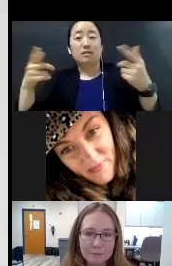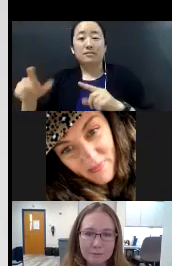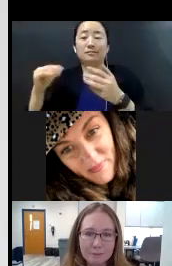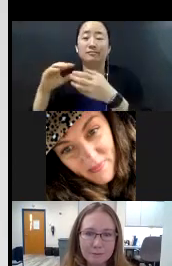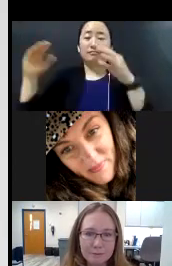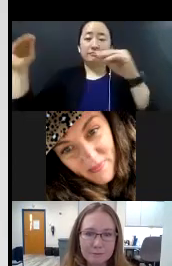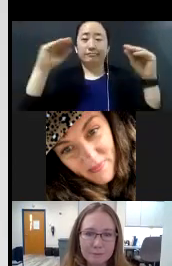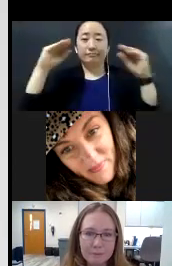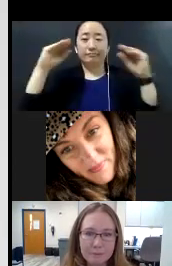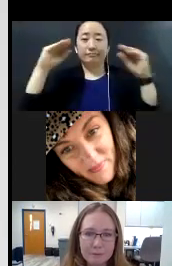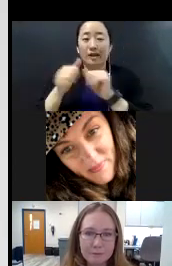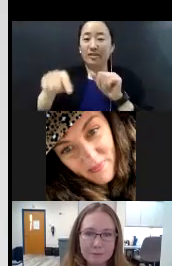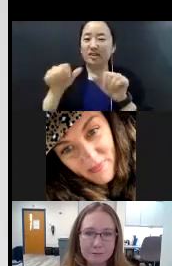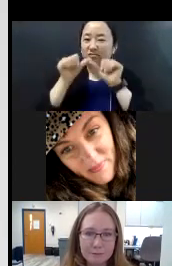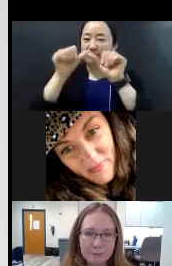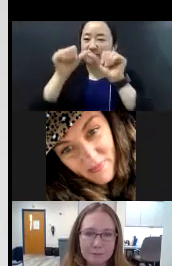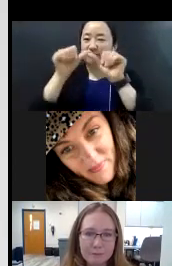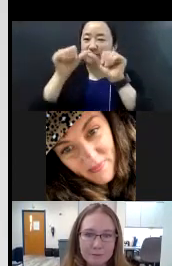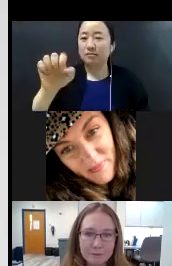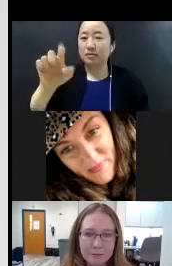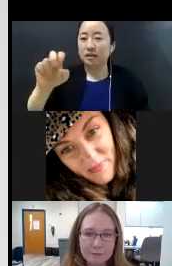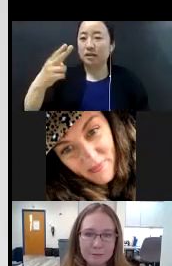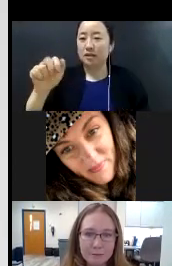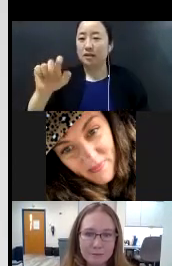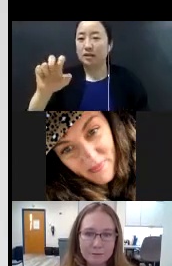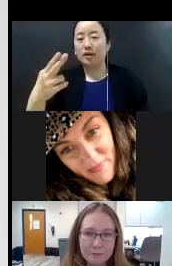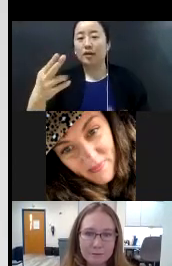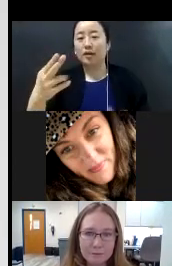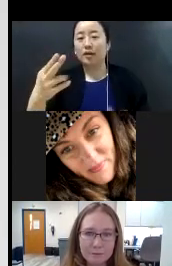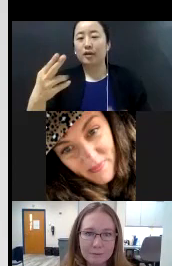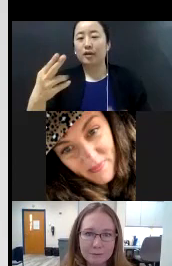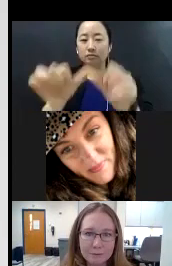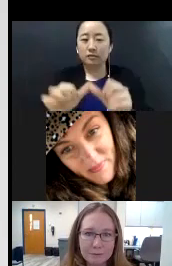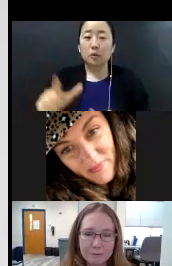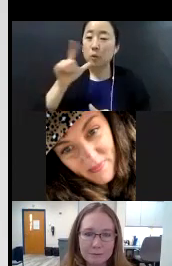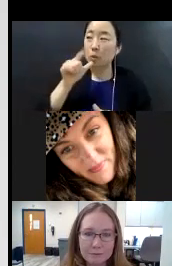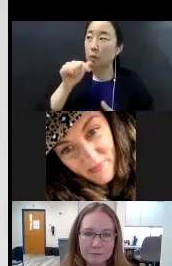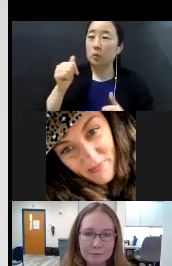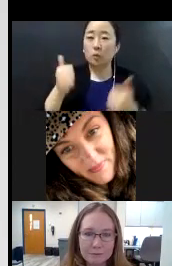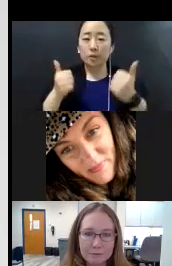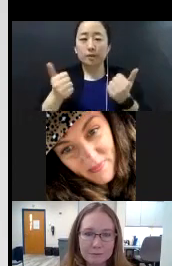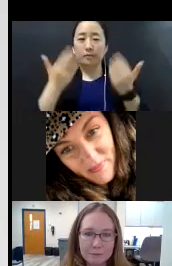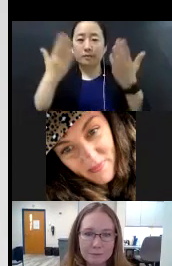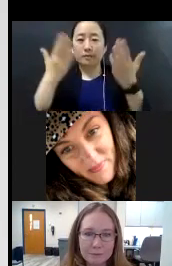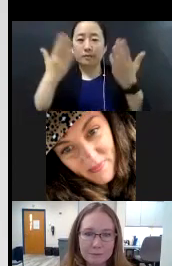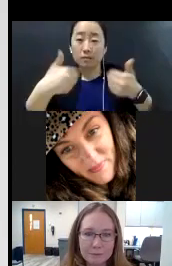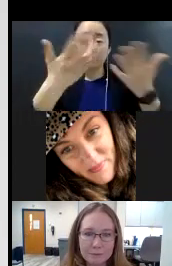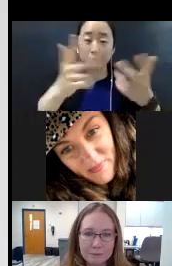LOOKING AT THINGS LIKE WHICH PROVIDERS CAN PROVIDE TELEHEALTH, WHICH IS A TEMPORARY POLICY, BUT